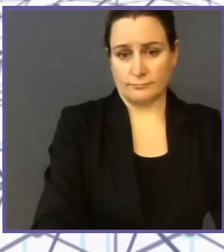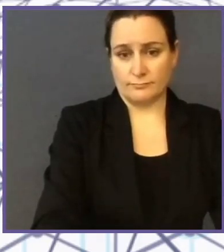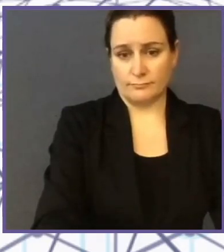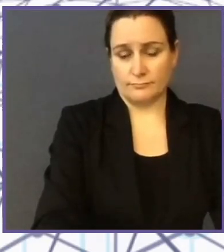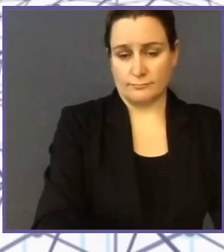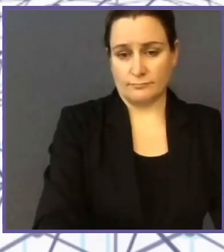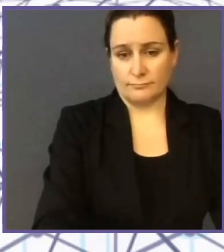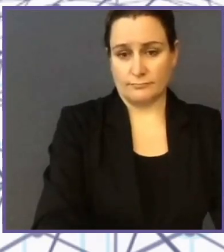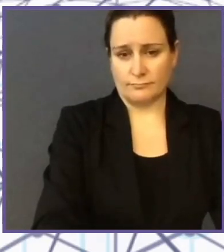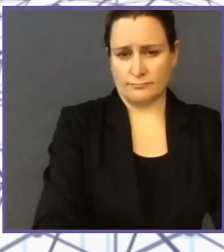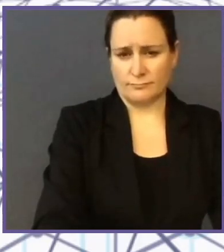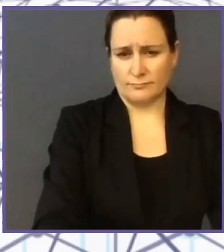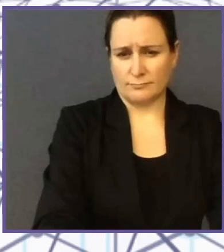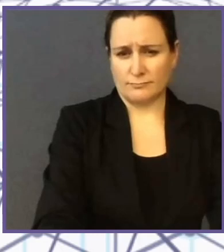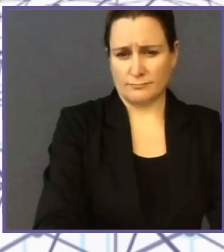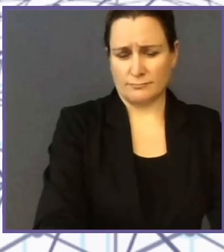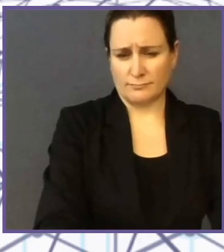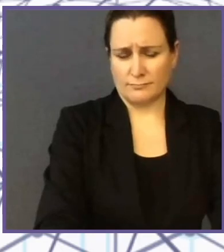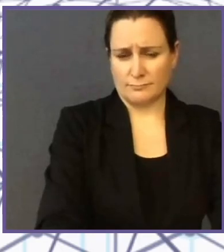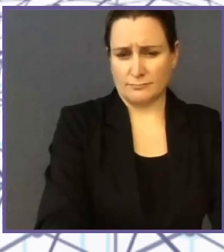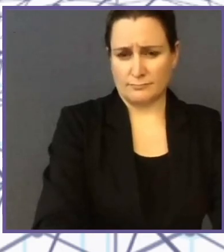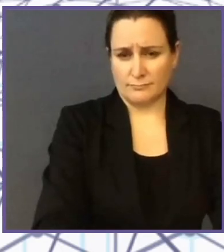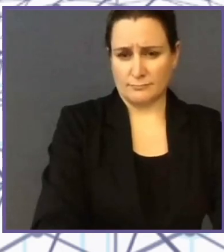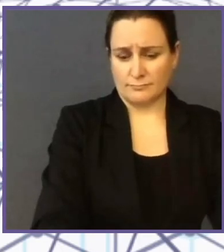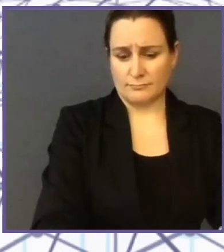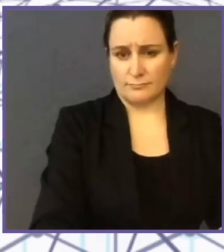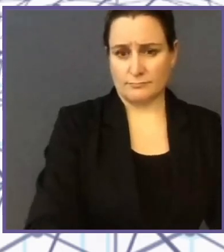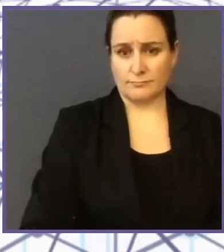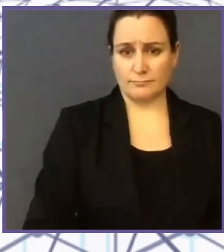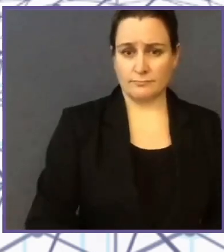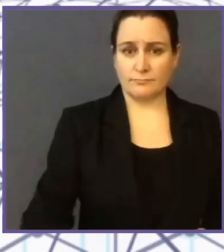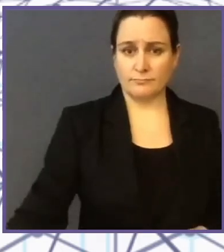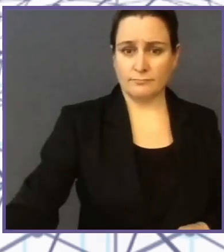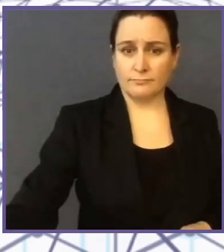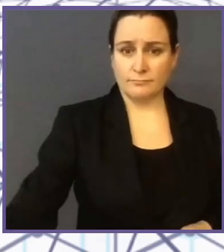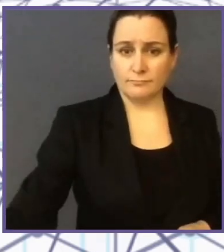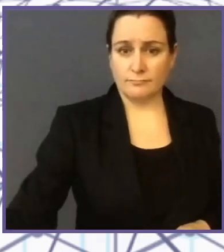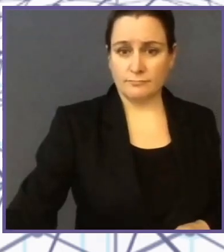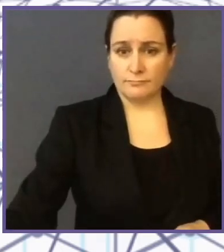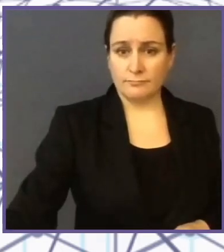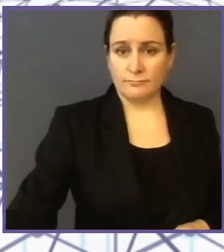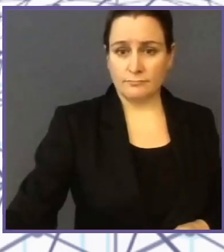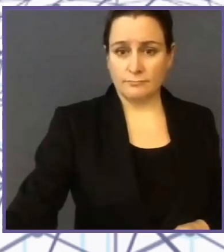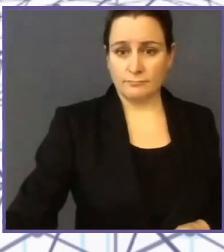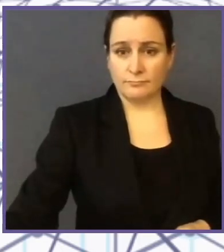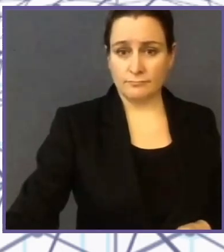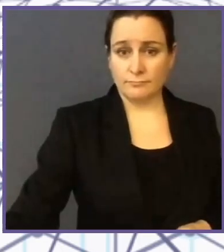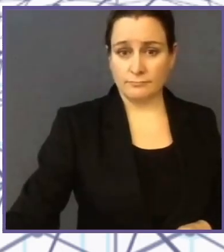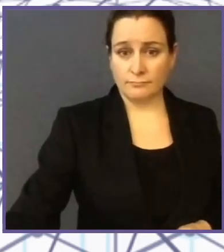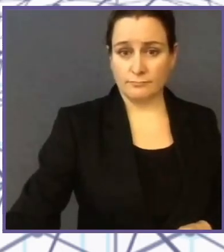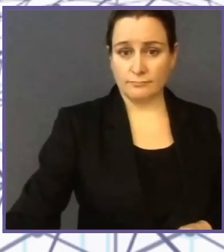And there are not enough medical experts or researcher who are doing work on graphic technology.